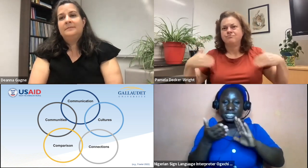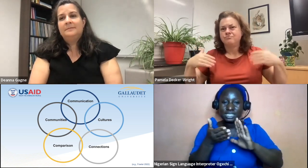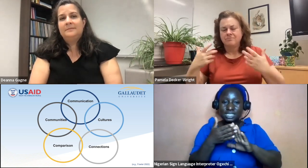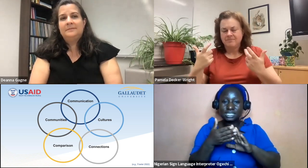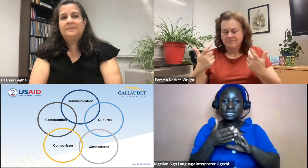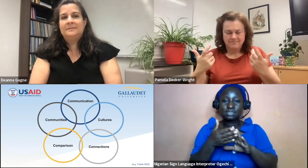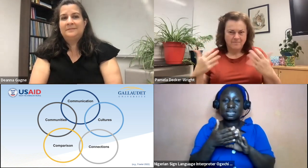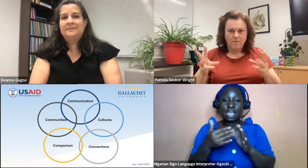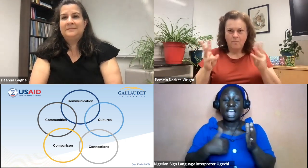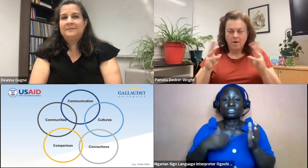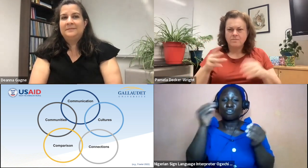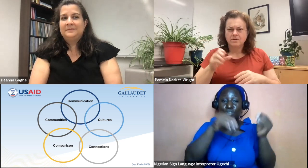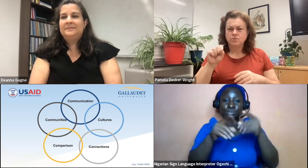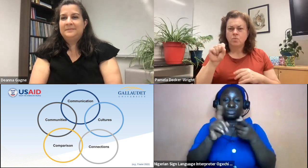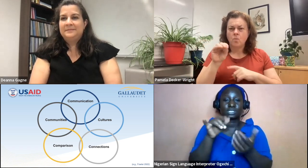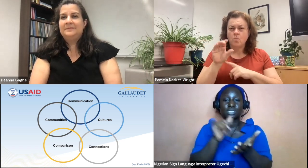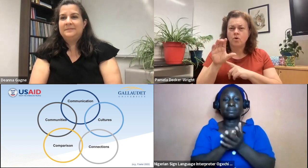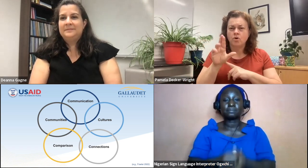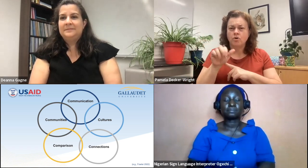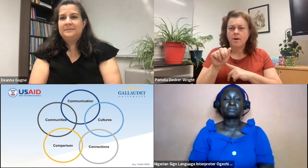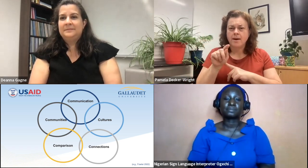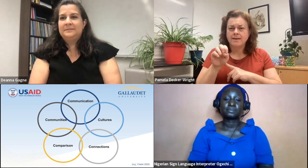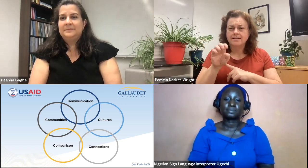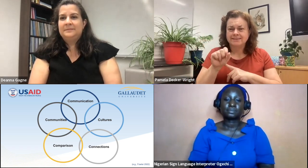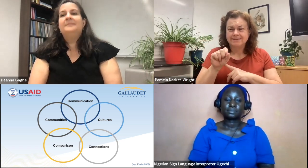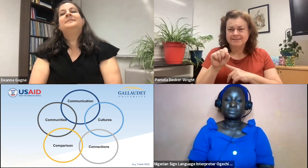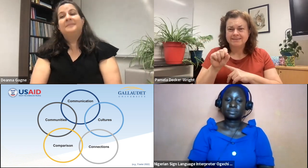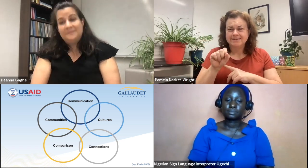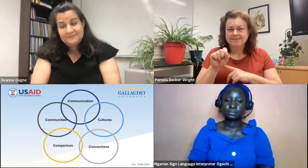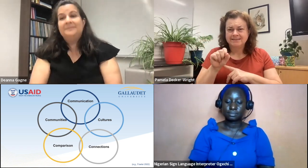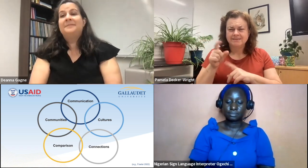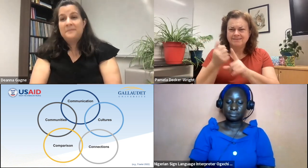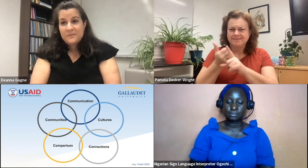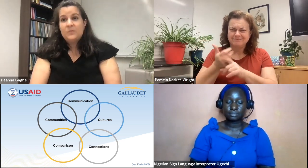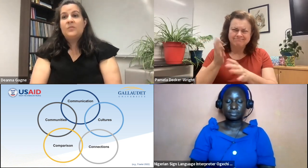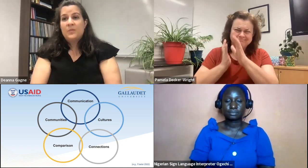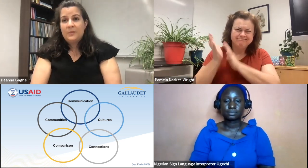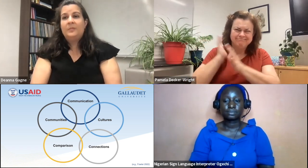You know. There's something that just blows my mind. It's wonderful. It's Socrates.